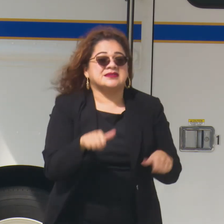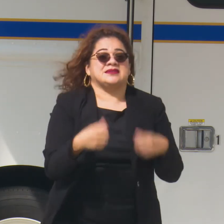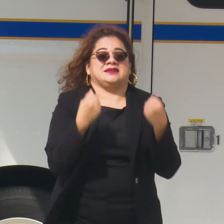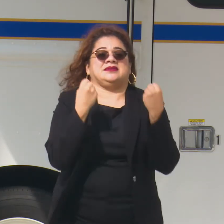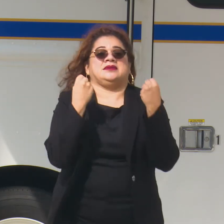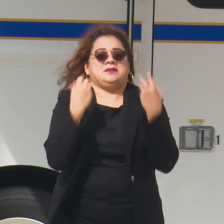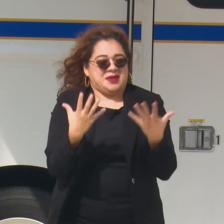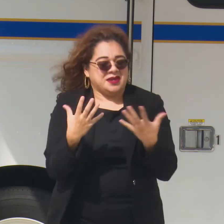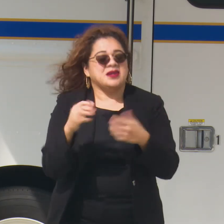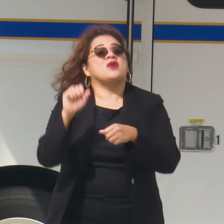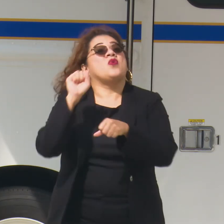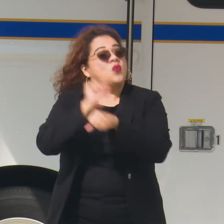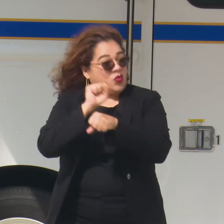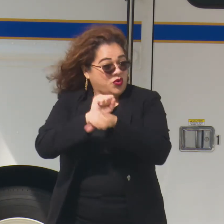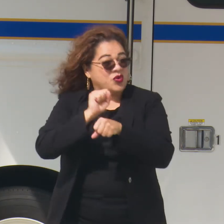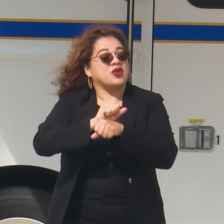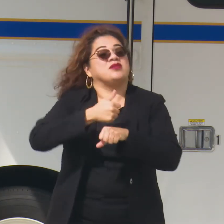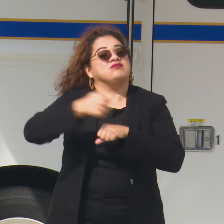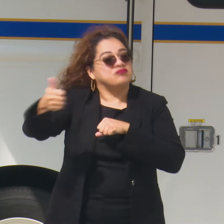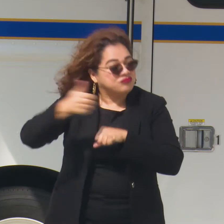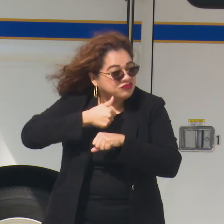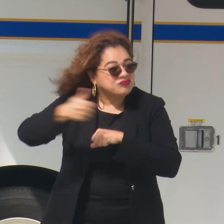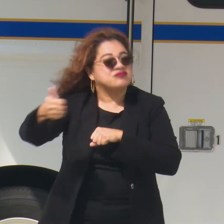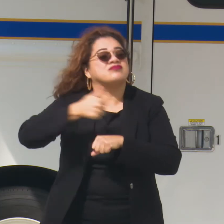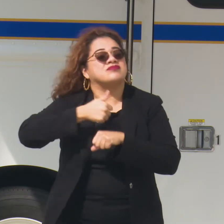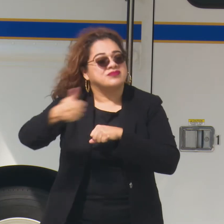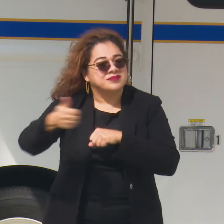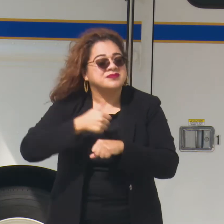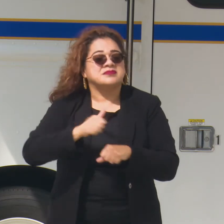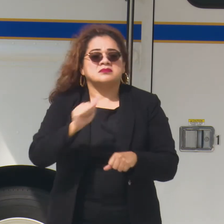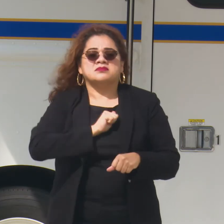though they are sick or have symptoms because they are afraid of losing their